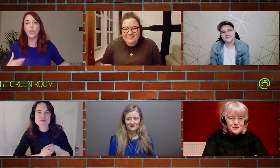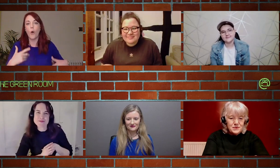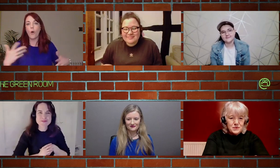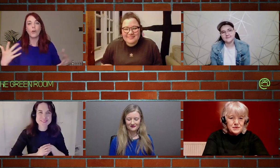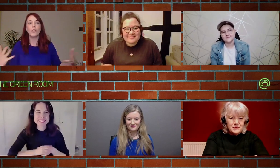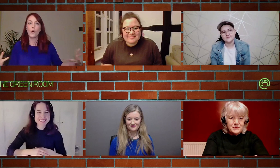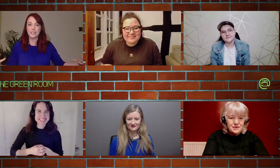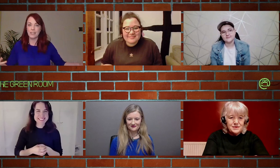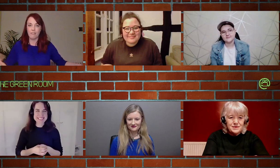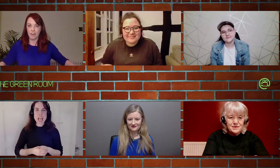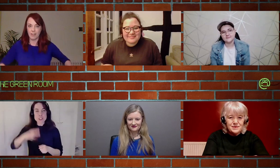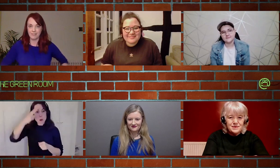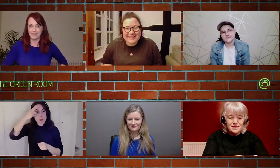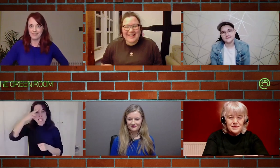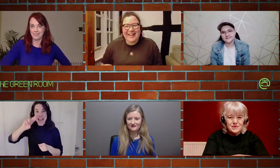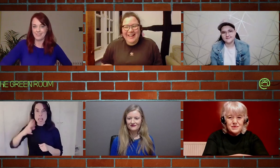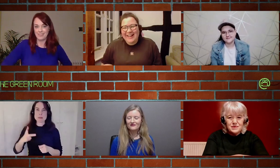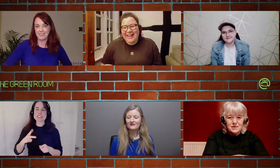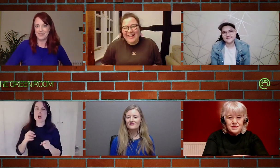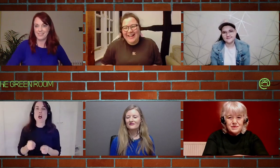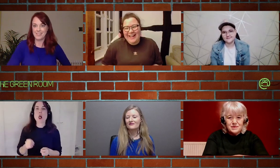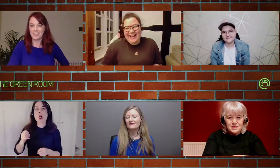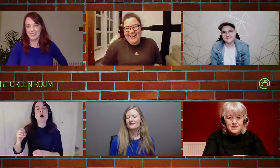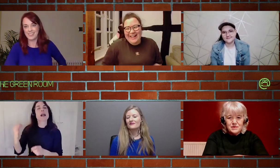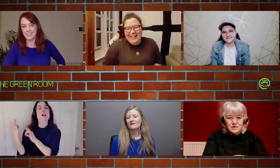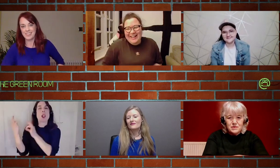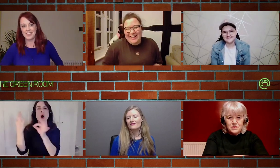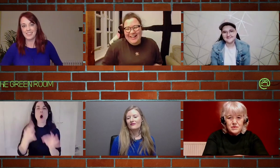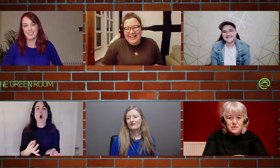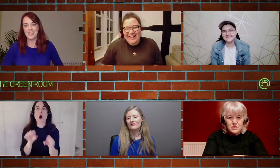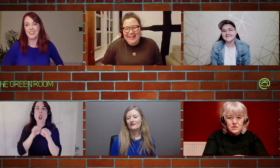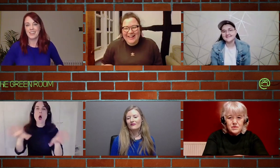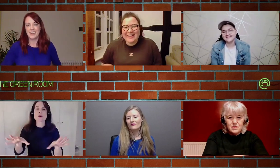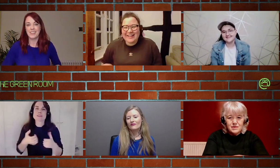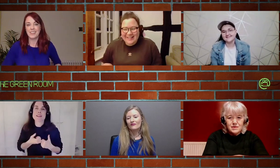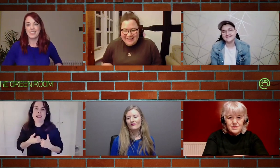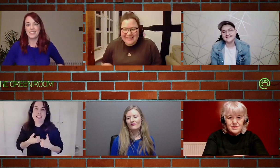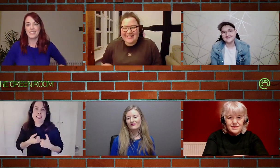Long Lost Lover.